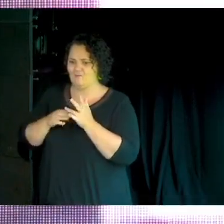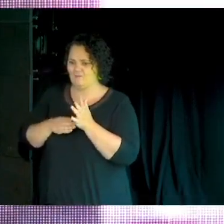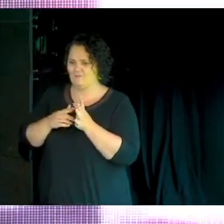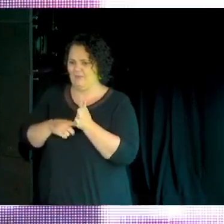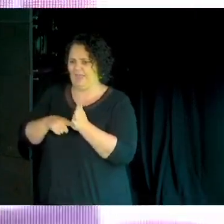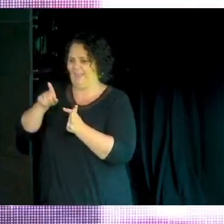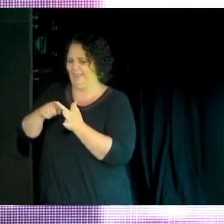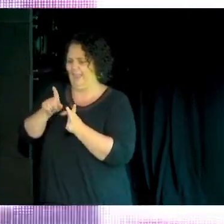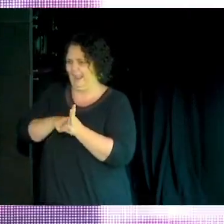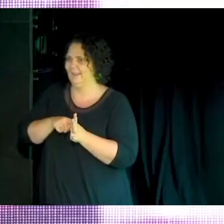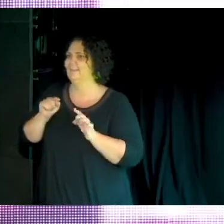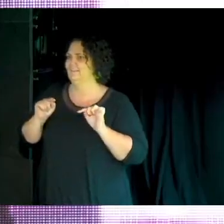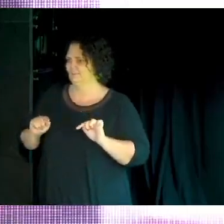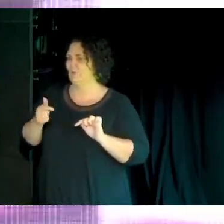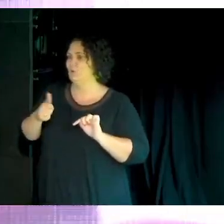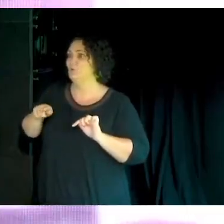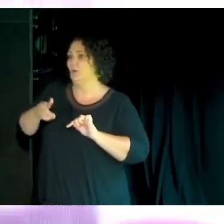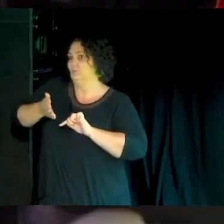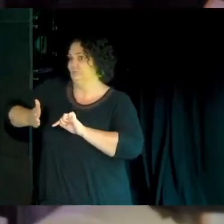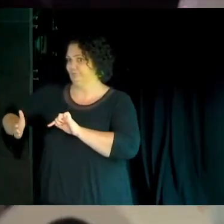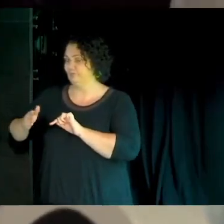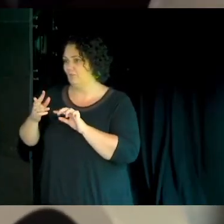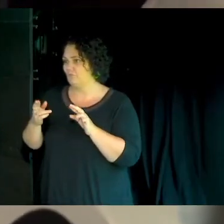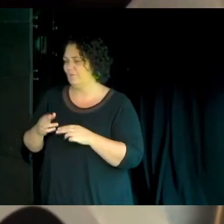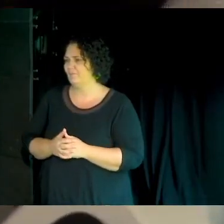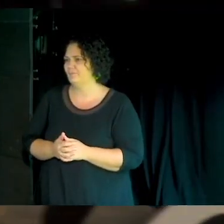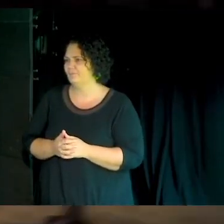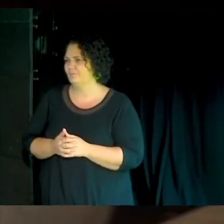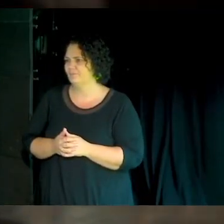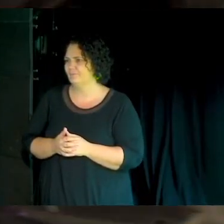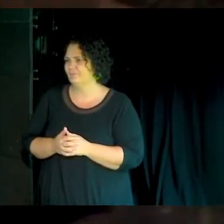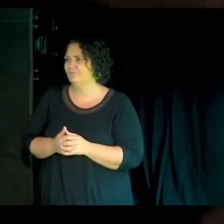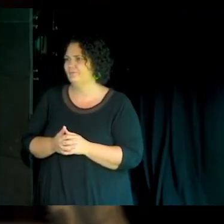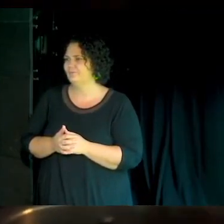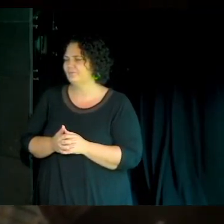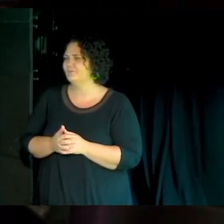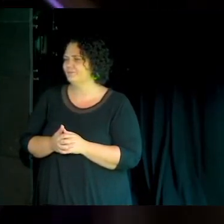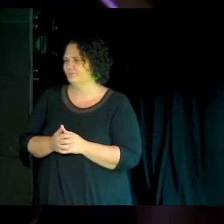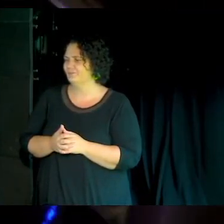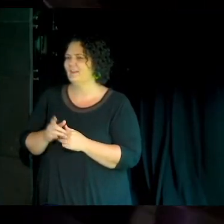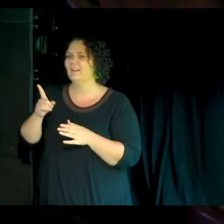the singapore chili crab so this is the wok that i'm go actually put some oil to have a bit